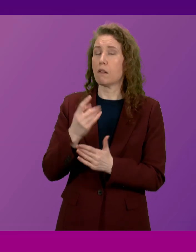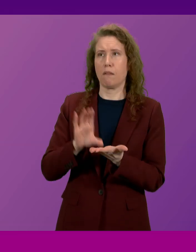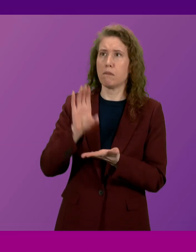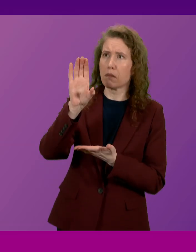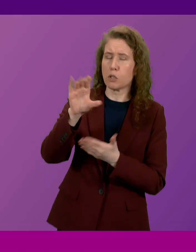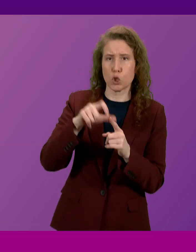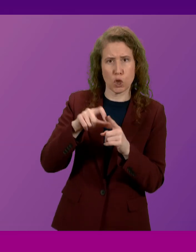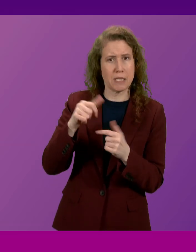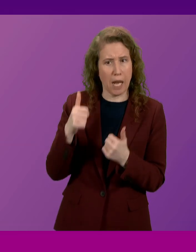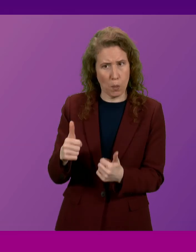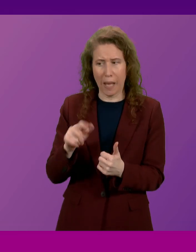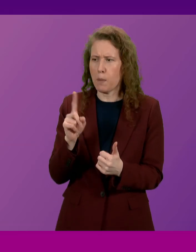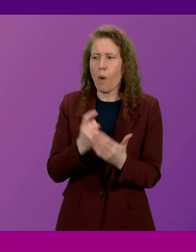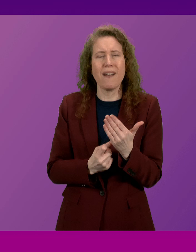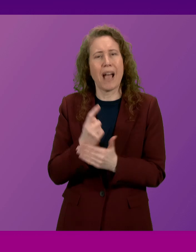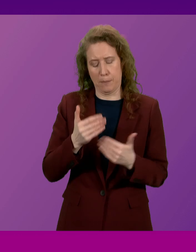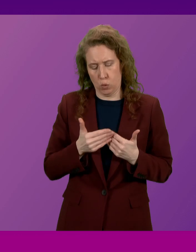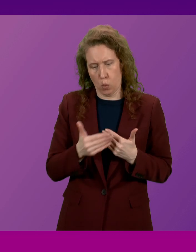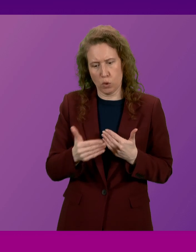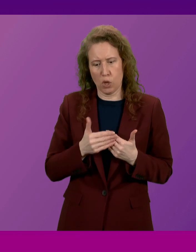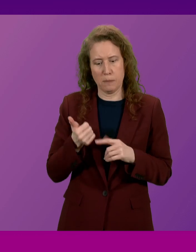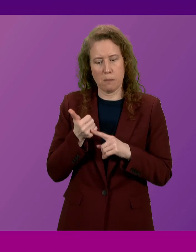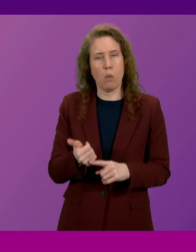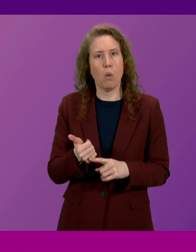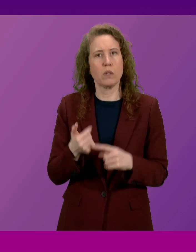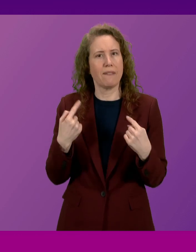irrespective of whatever short-term support for institutions might be available,